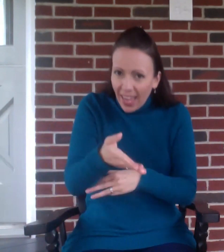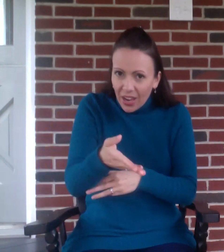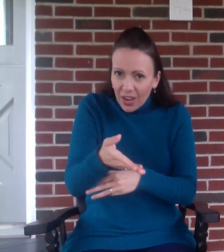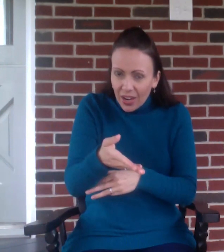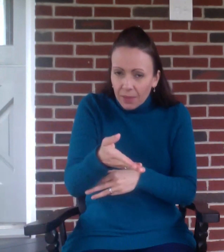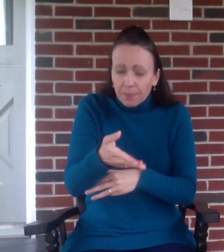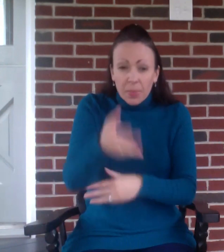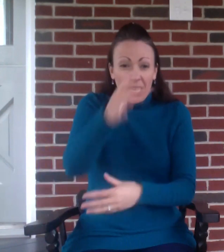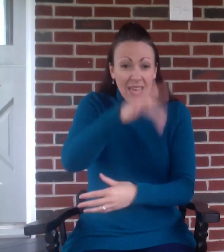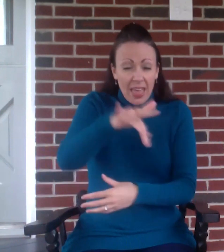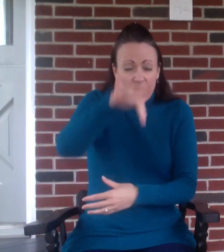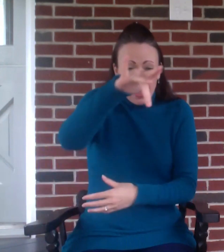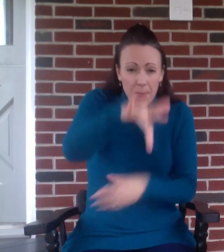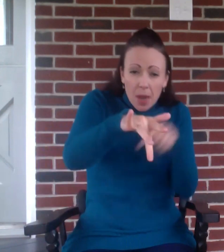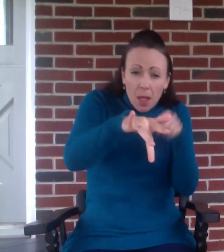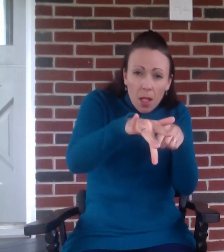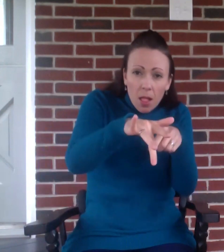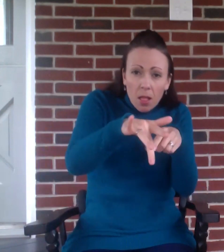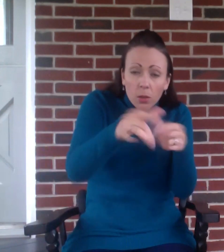with small windows